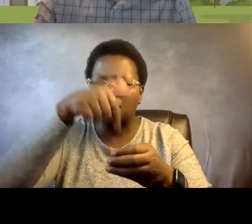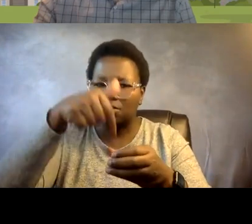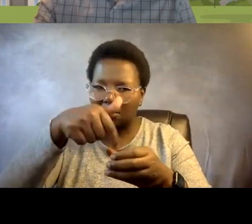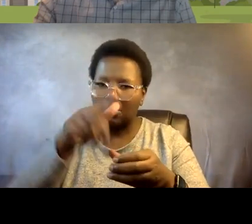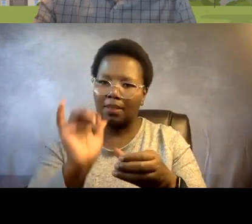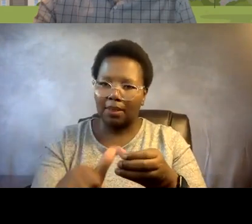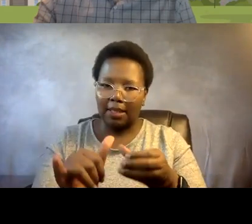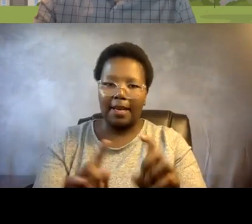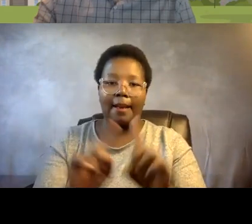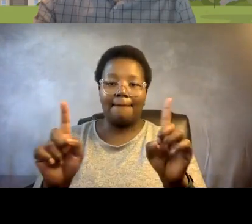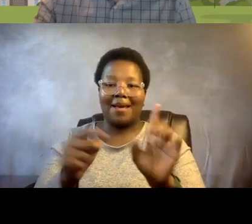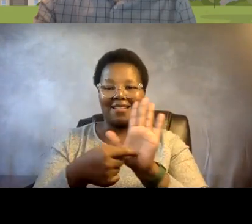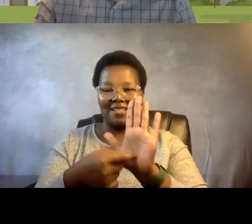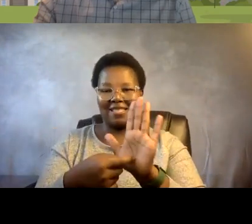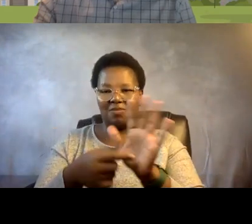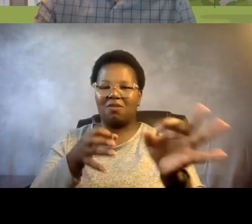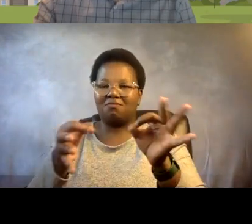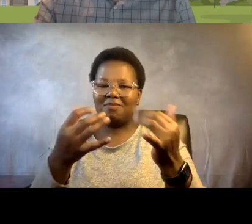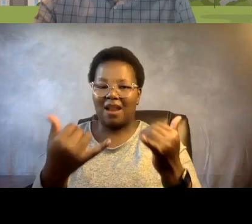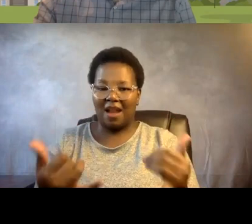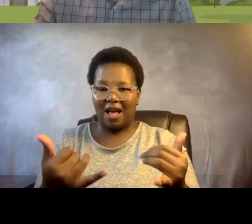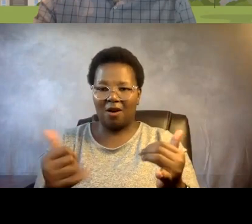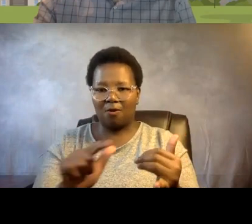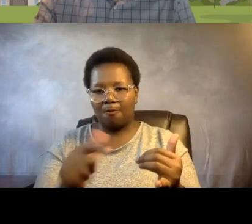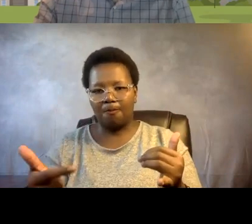free to watch and follow along, but I'm going to throw in a chat a page that we are going to look